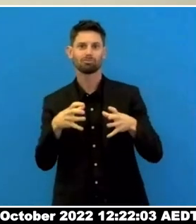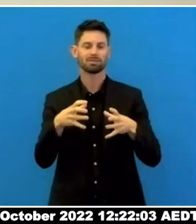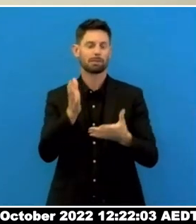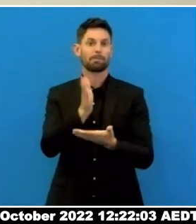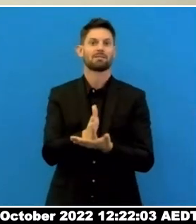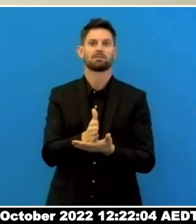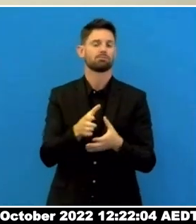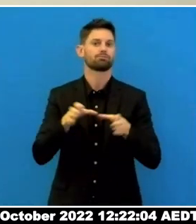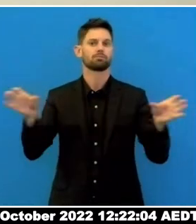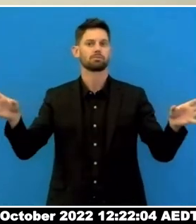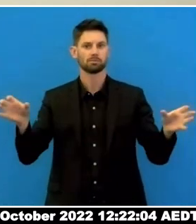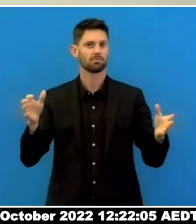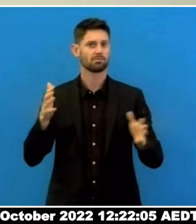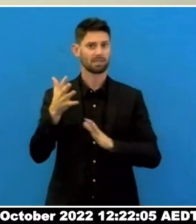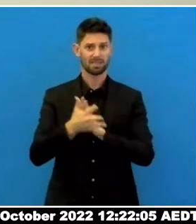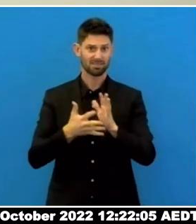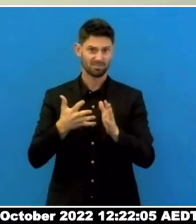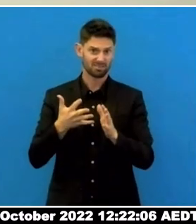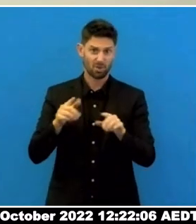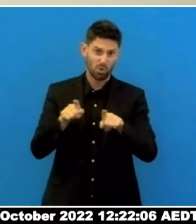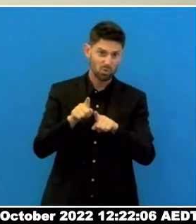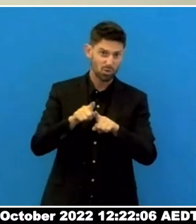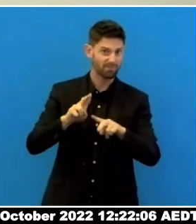And, of course, if they come to Australia, they need to learn the language.